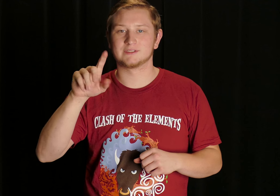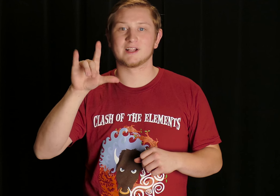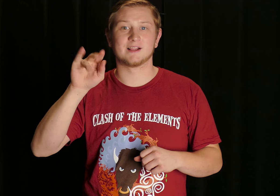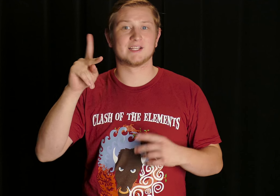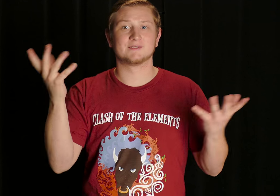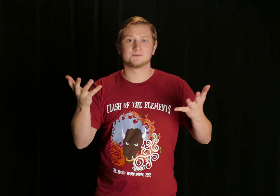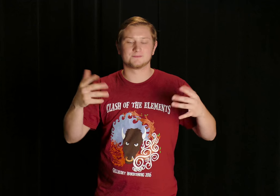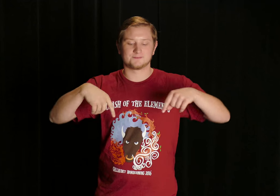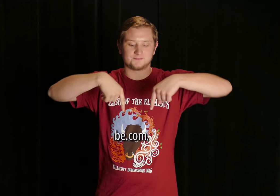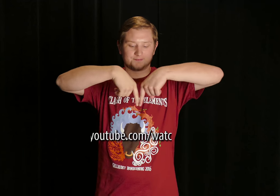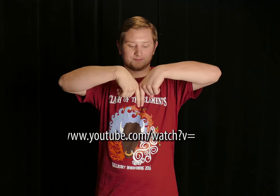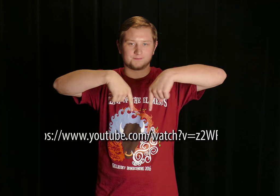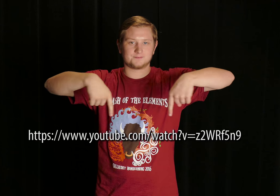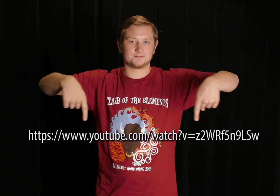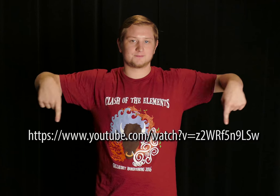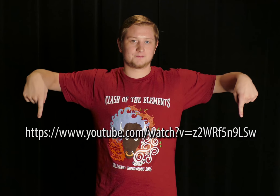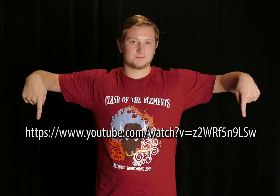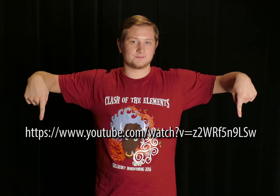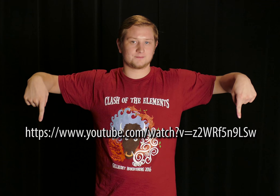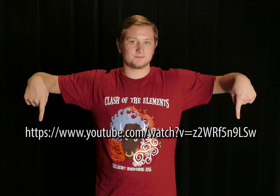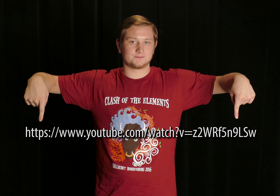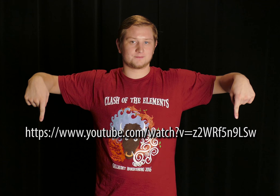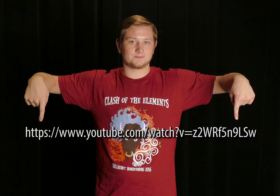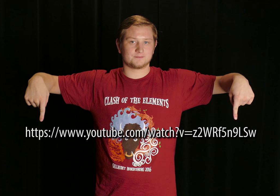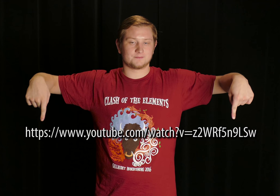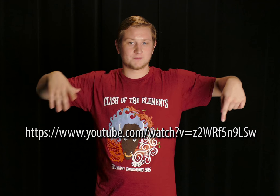The link is: https://www.youtube.com/watch?v=z2WRf5n9LSw